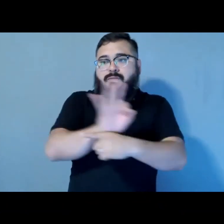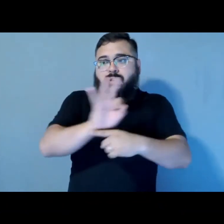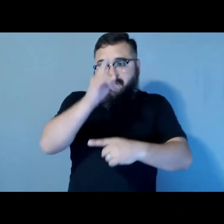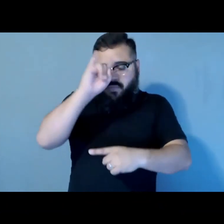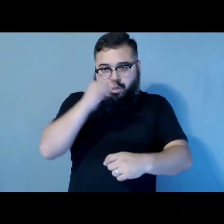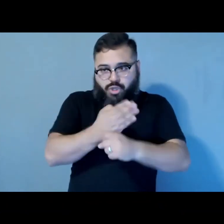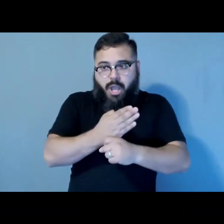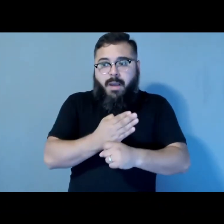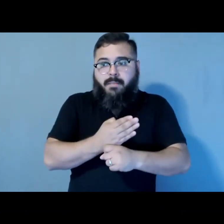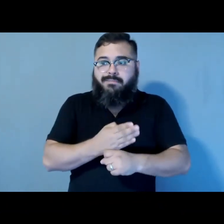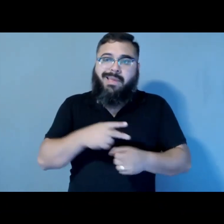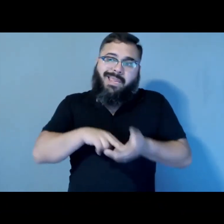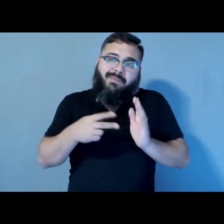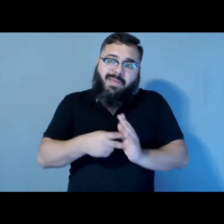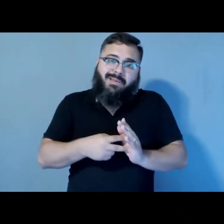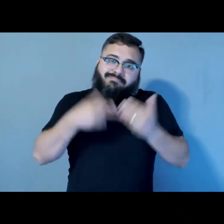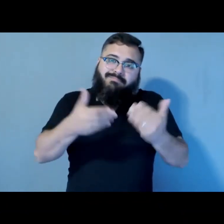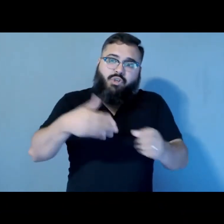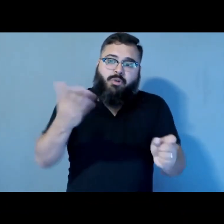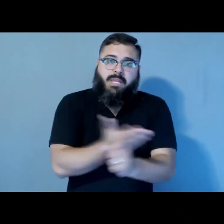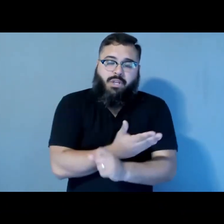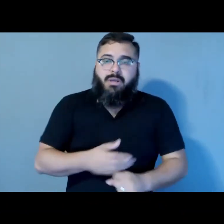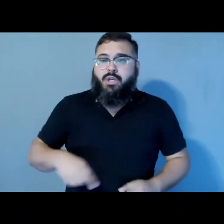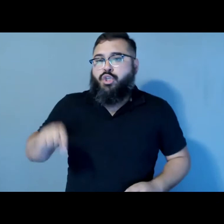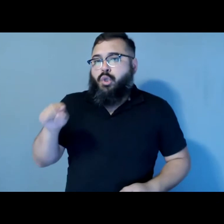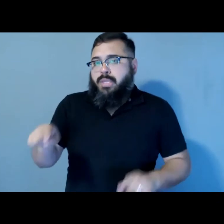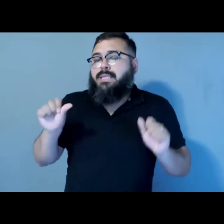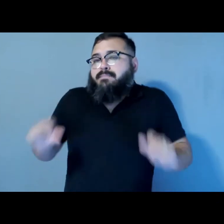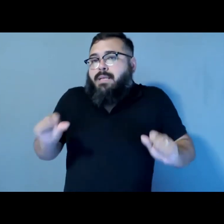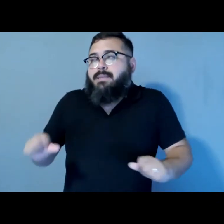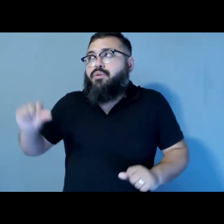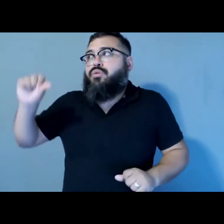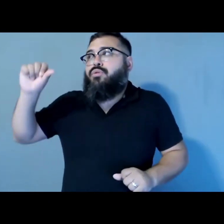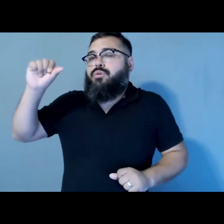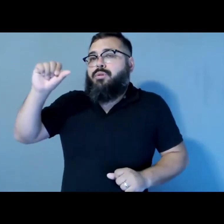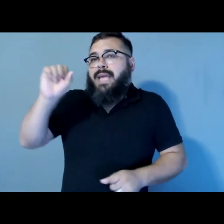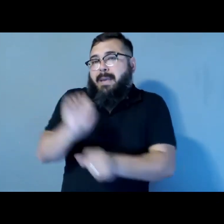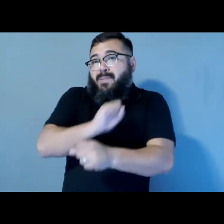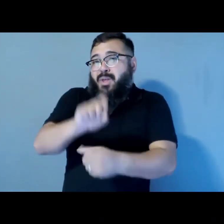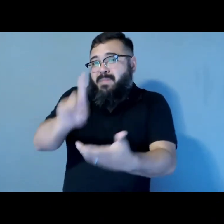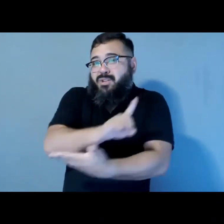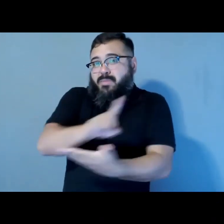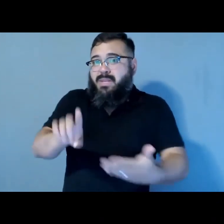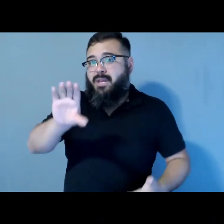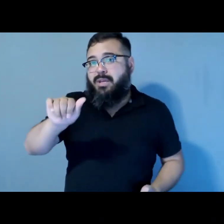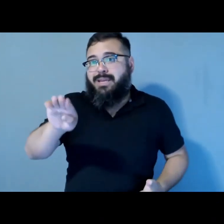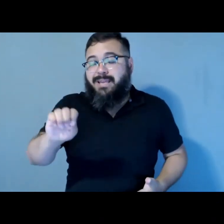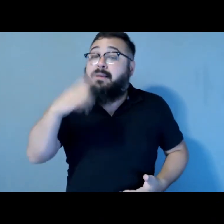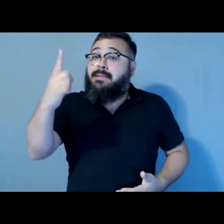So this is an example of potentially an employment discrimination case. One thing to consider though, that I didn't mention